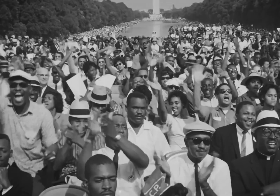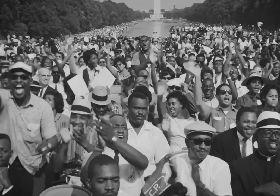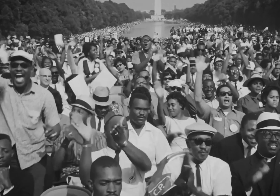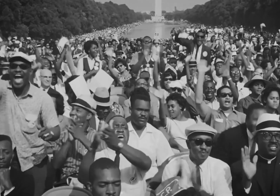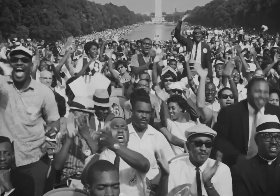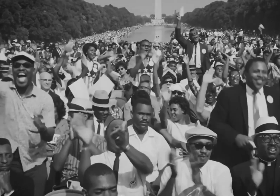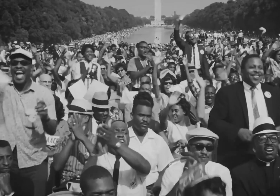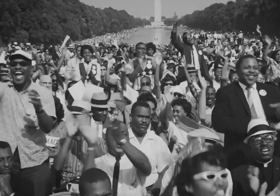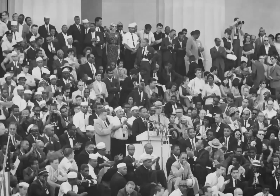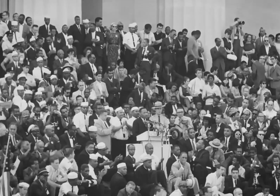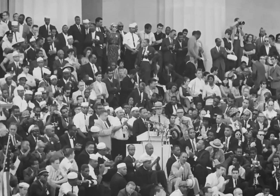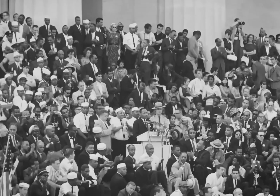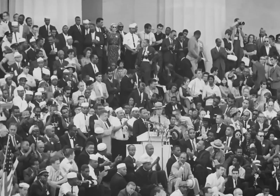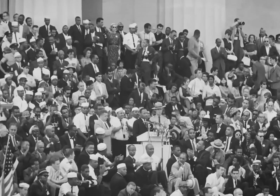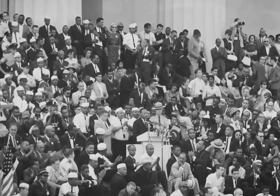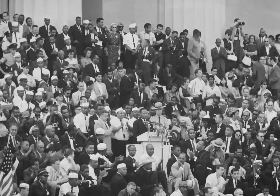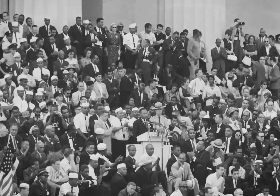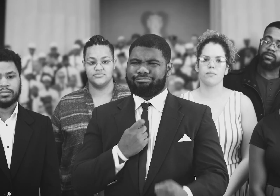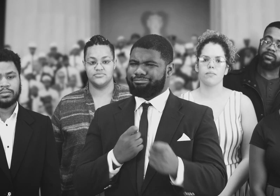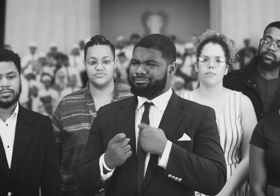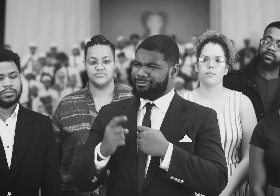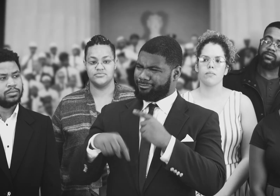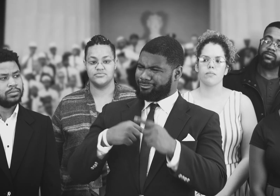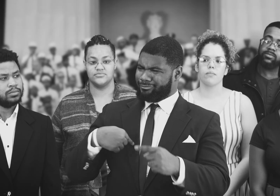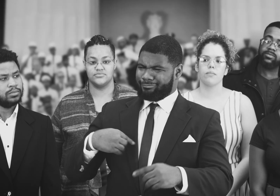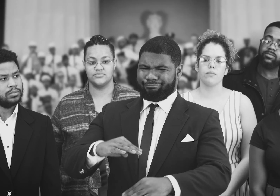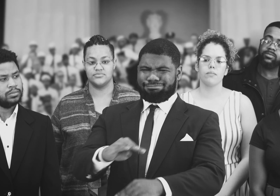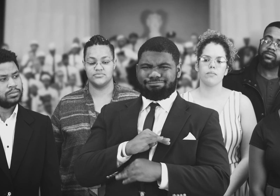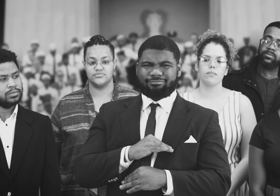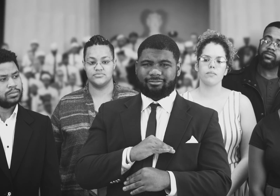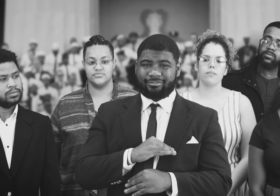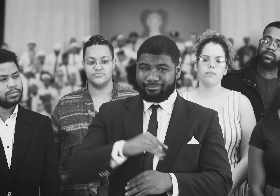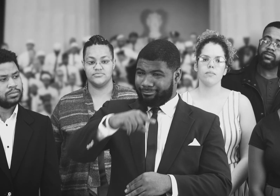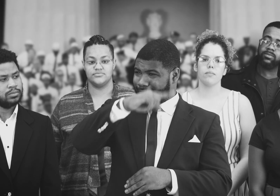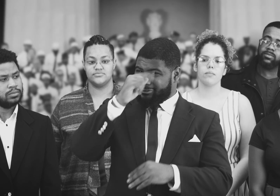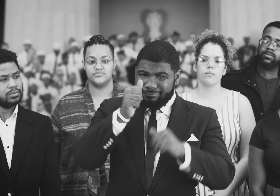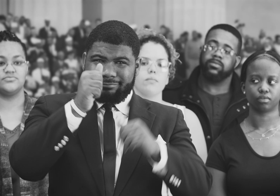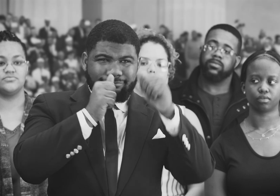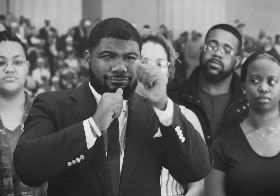There are those who are asking the devotees of civil rights, "When will you be satisfied?" We can never be satisfied as long as the black individual is the victim